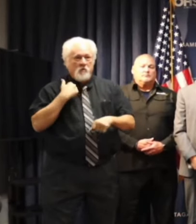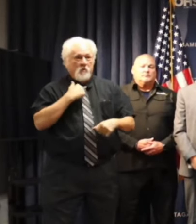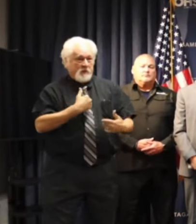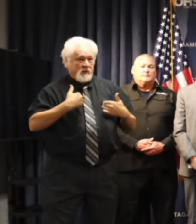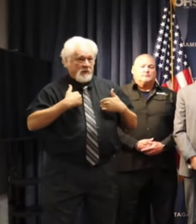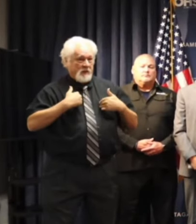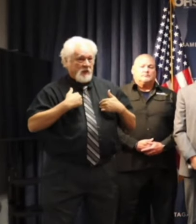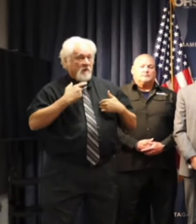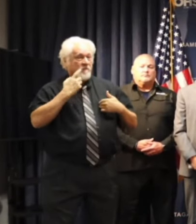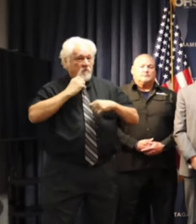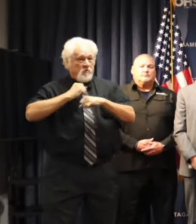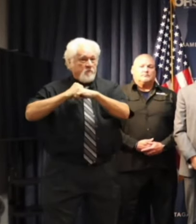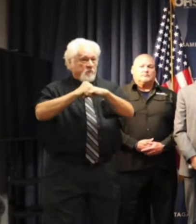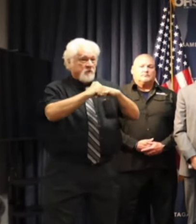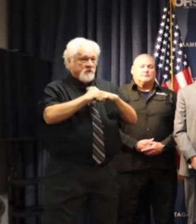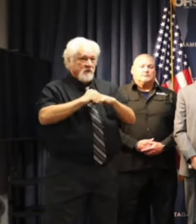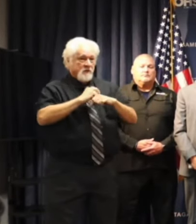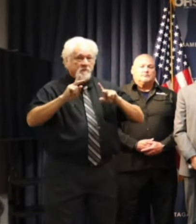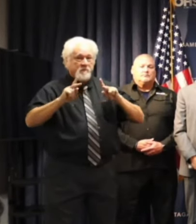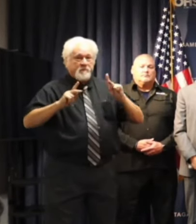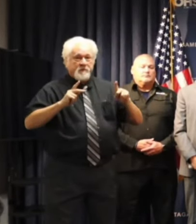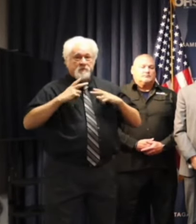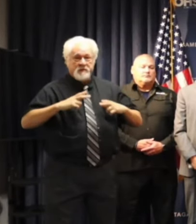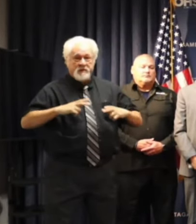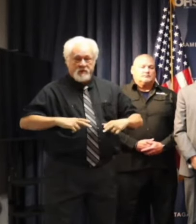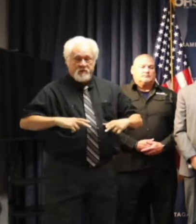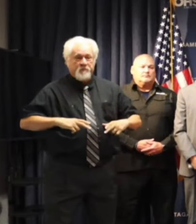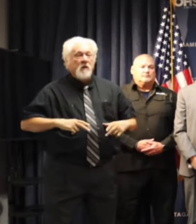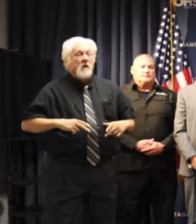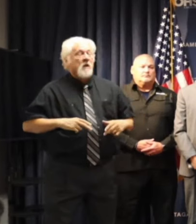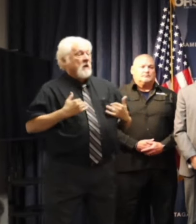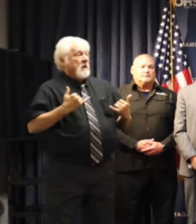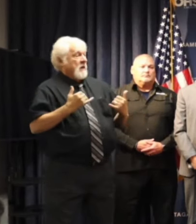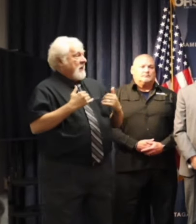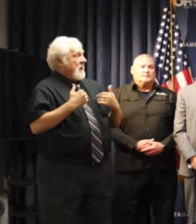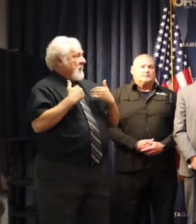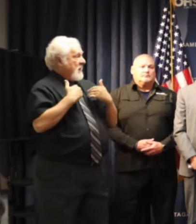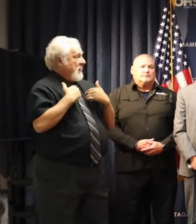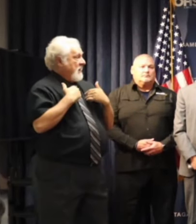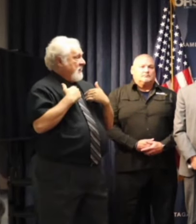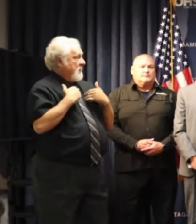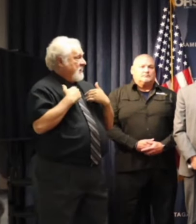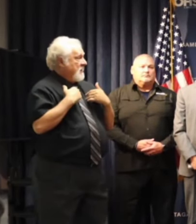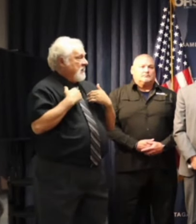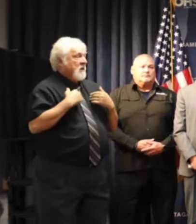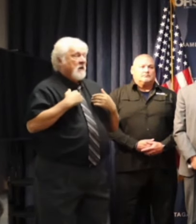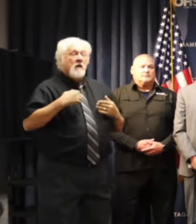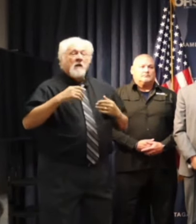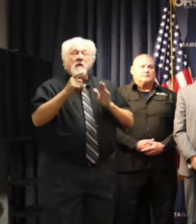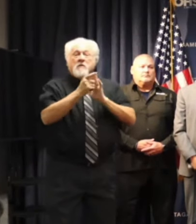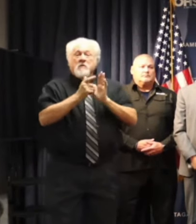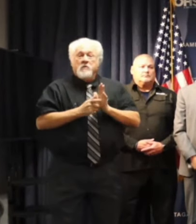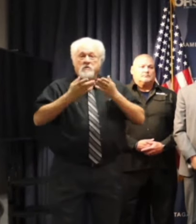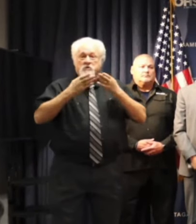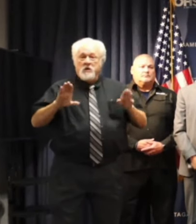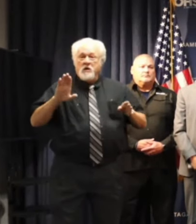That's where a chest X ray was said to be suspicious for tuberculosis. Then on October 9th, they were hospitalized and confirmed to have a quote, rare,